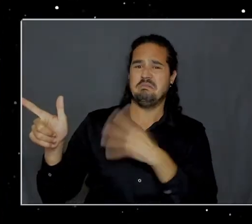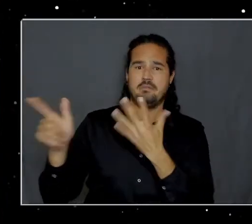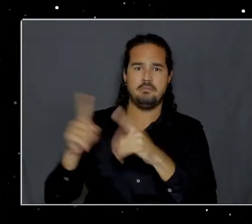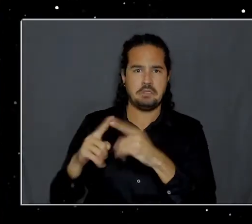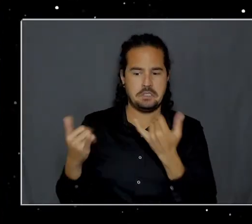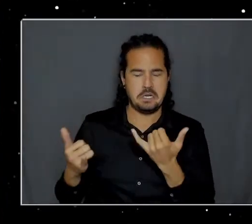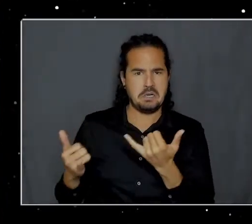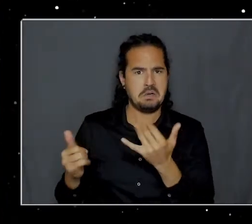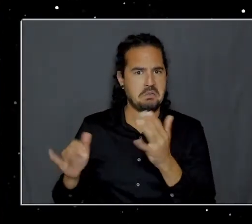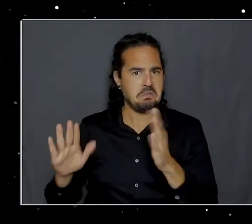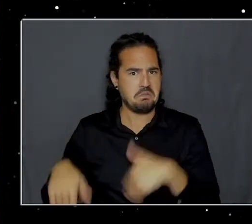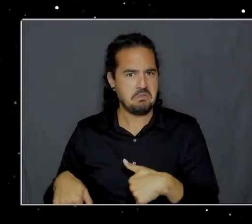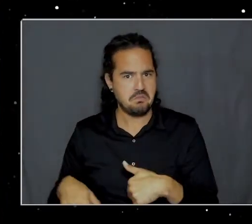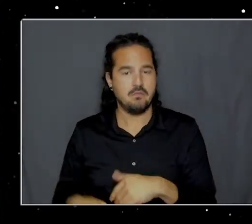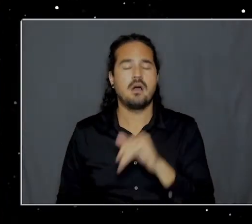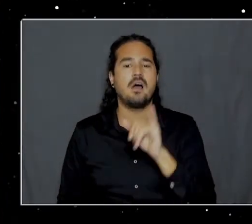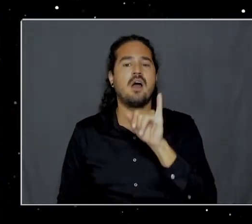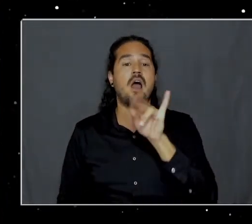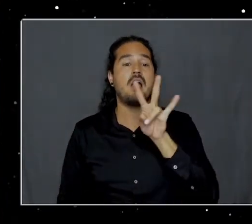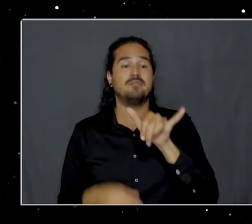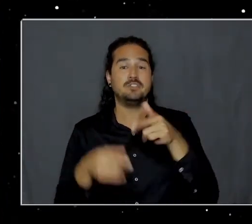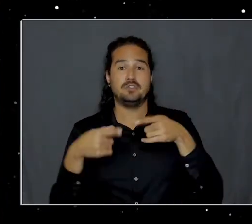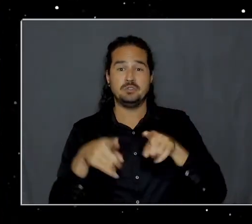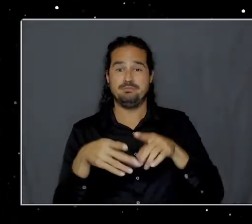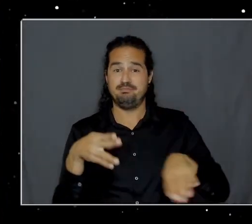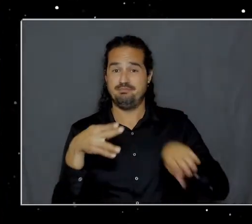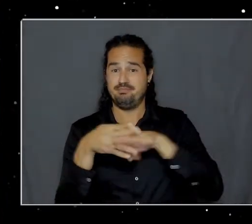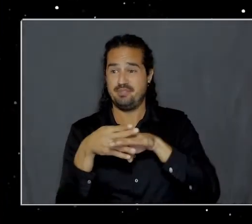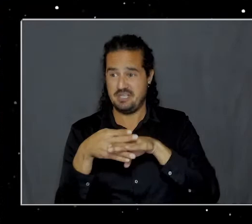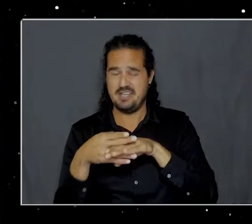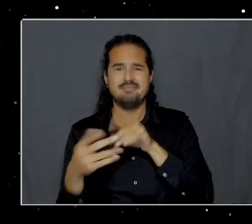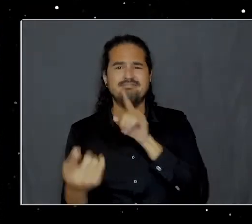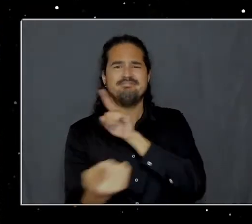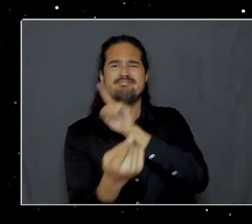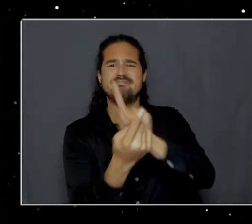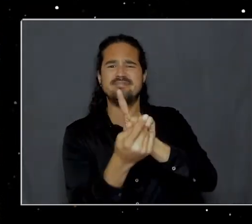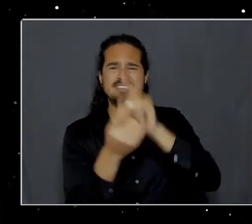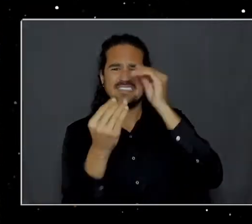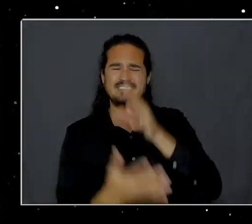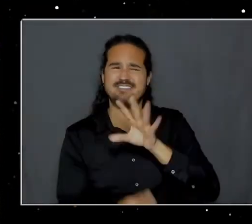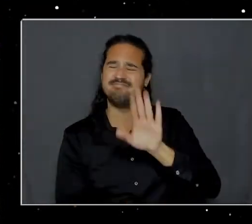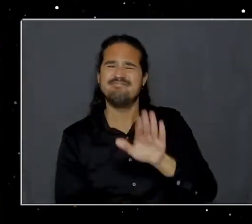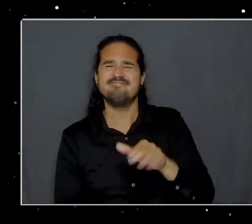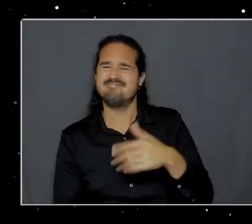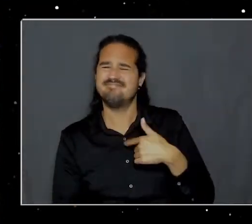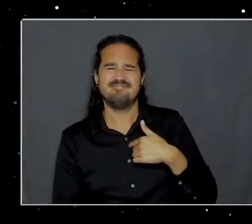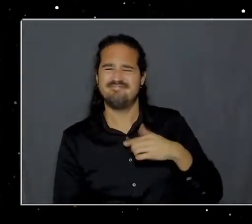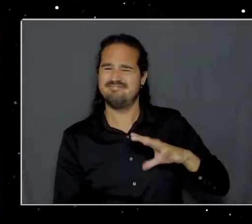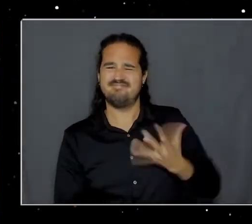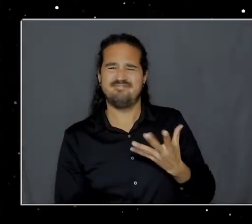BUT I THINK NOW IT WILL BE ALL RIGHT." SO IVY, ON THE BREAK, CAME IN TO TALK TO HER TEACHER, TOLD HER